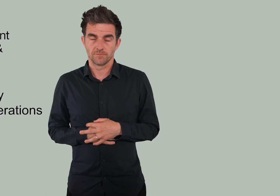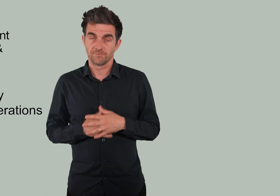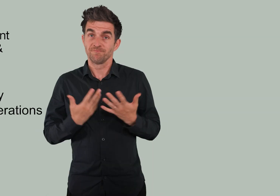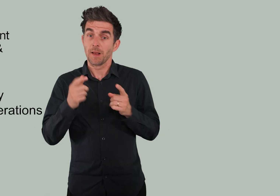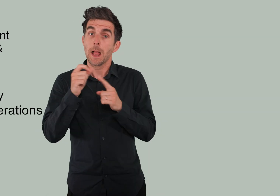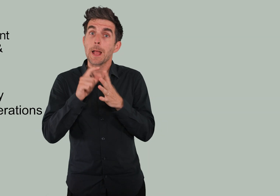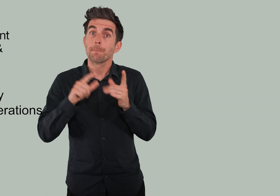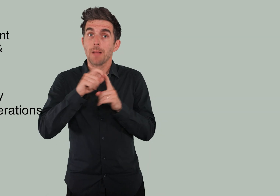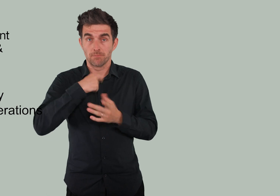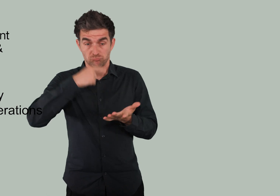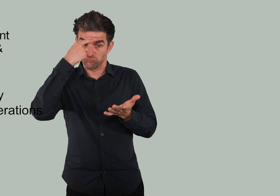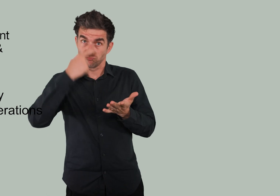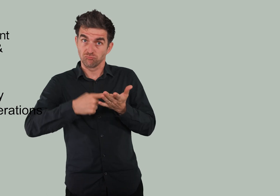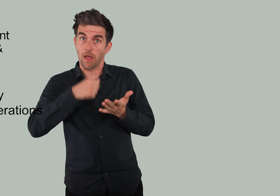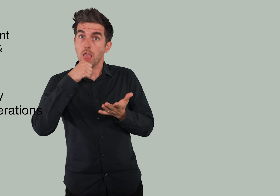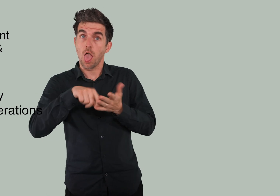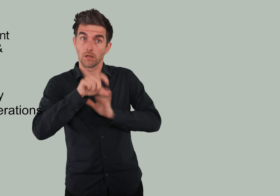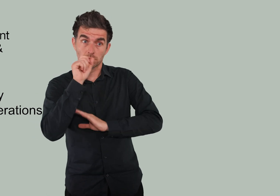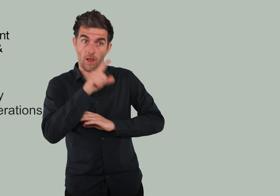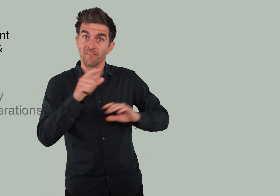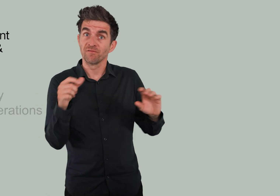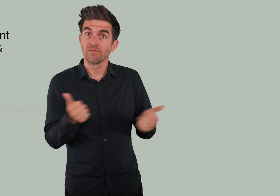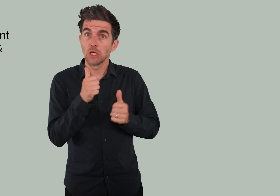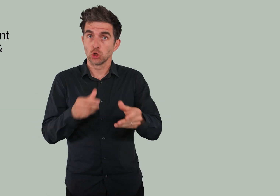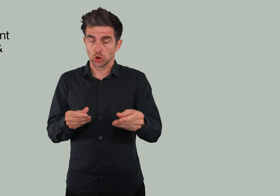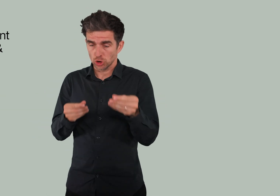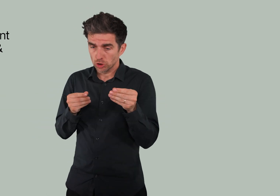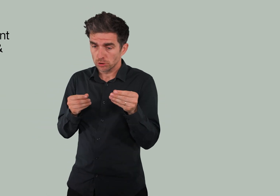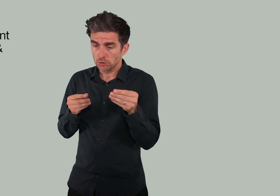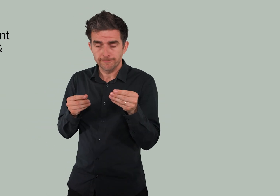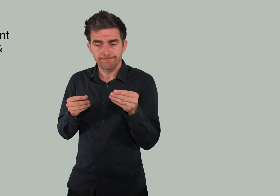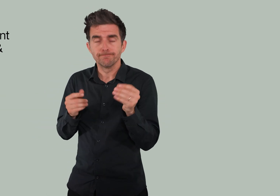6.54 After receiving their PIP decision letter, applicants who